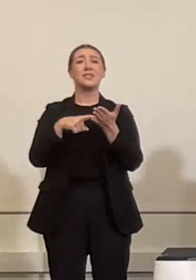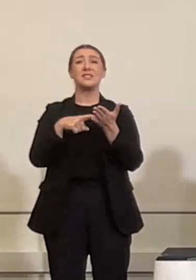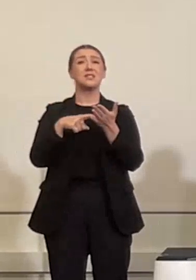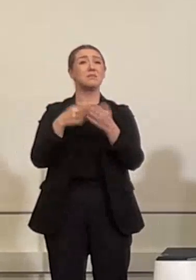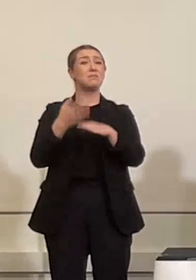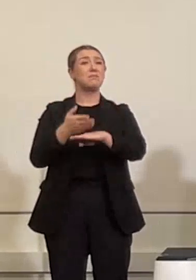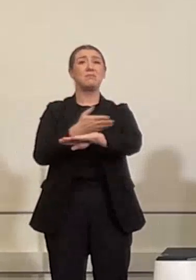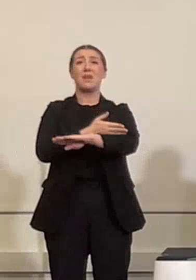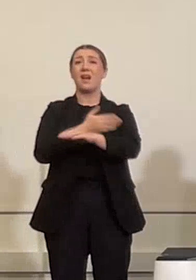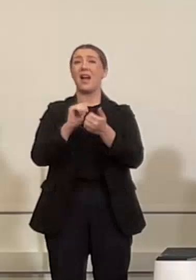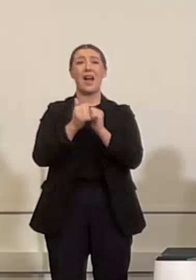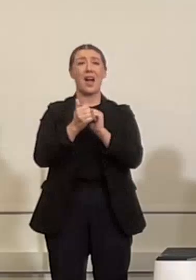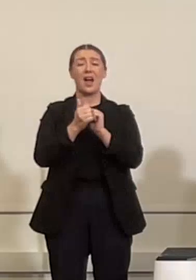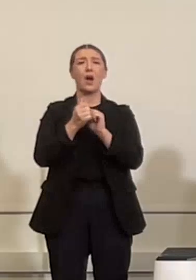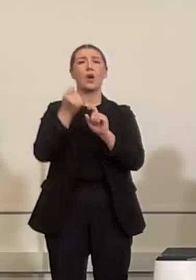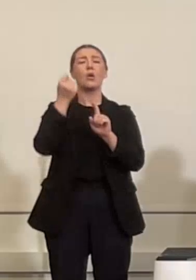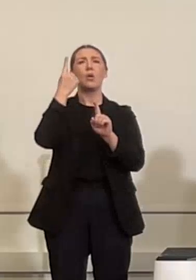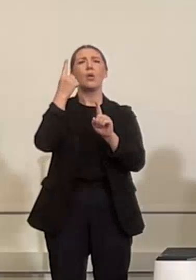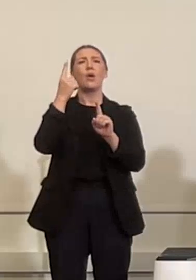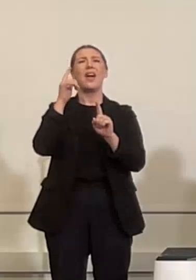Redmond, Redmond every couple months.